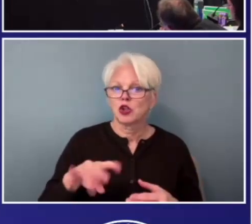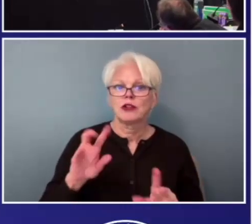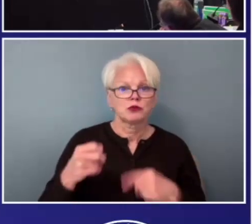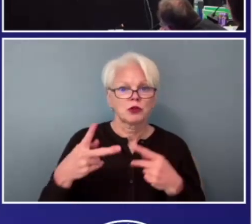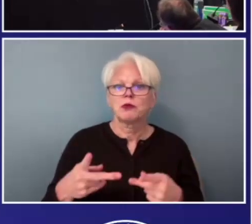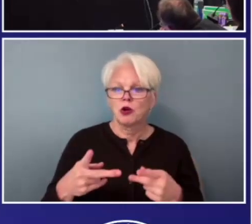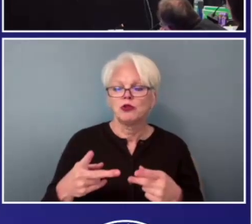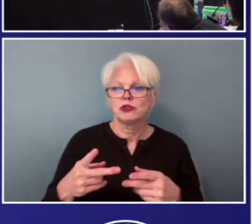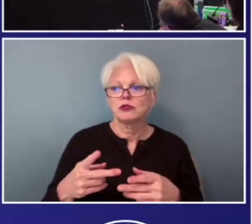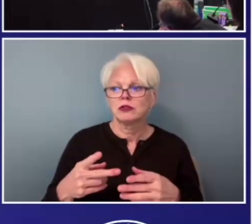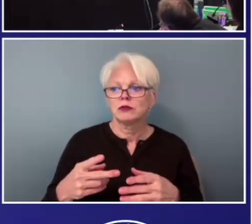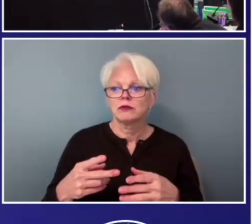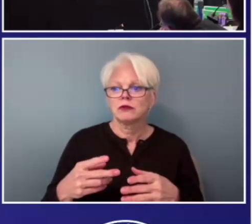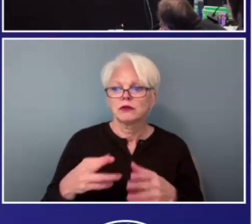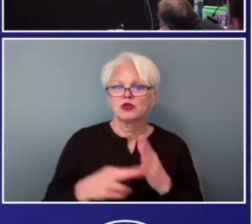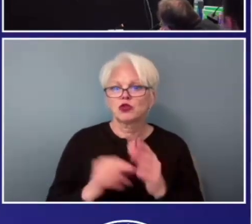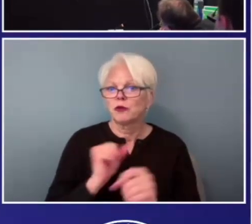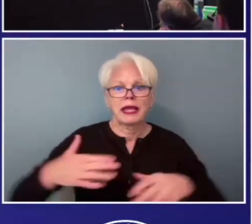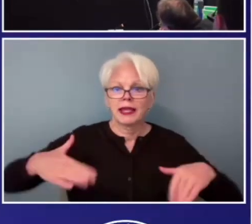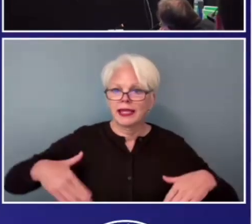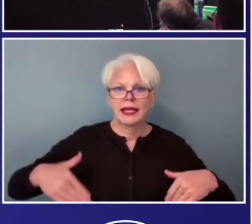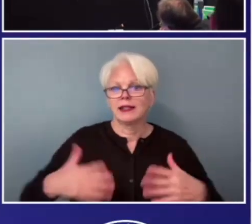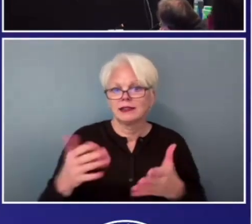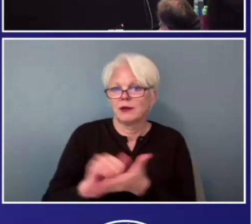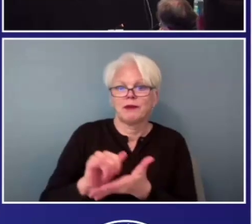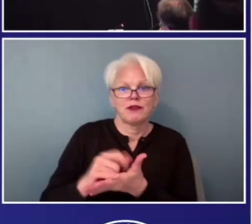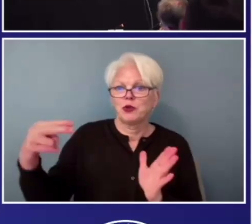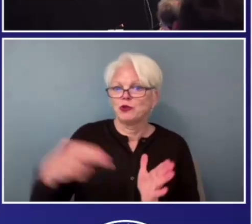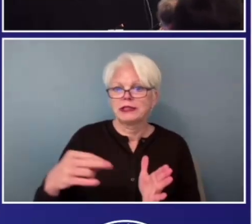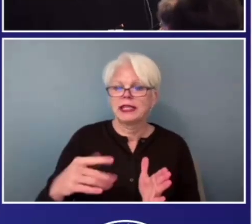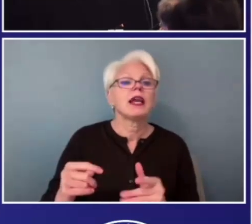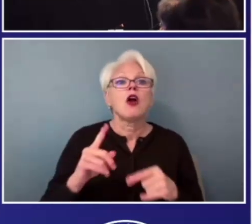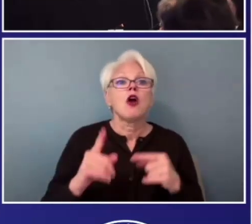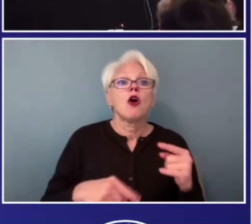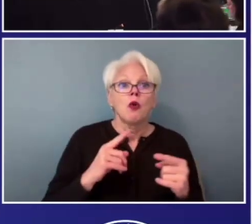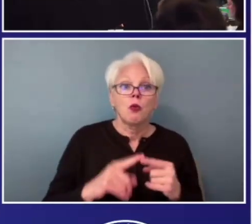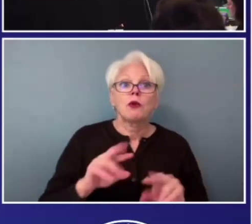So there's no way for you to see it. What you will see when we get ready to publish the NPRM, should we reach